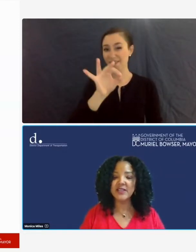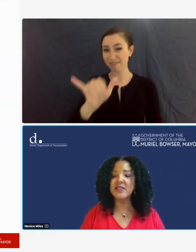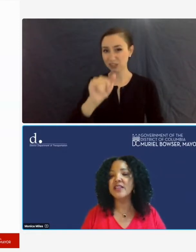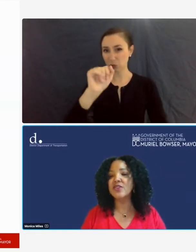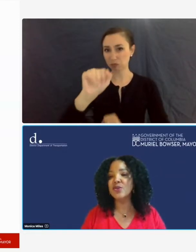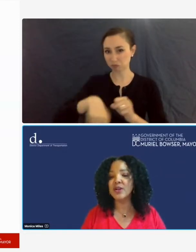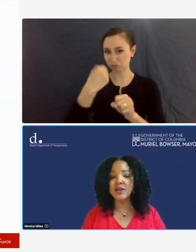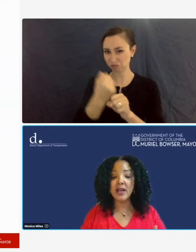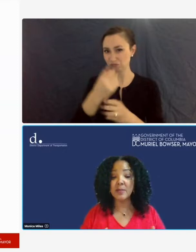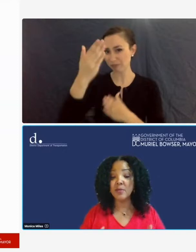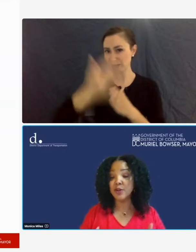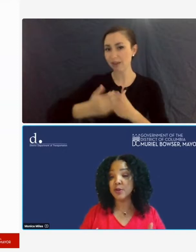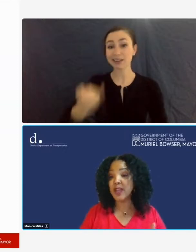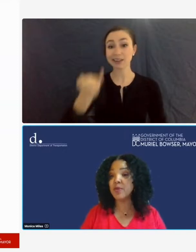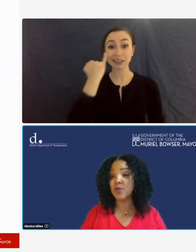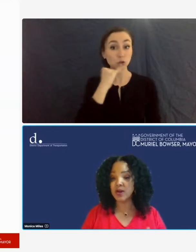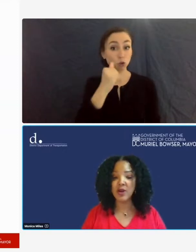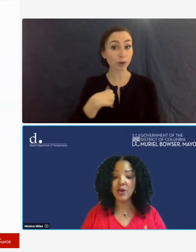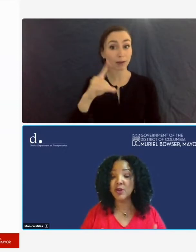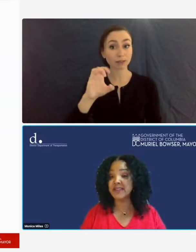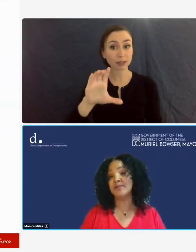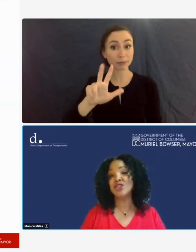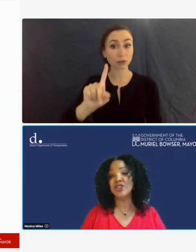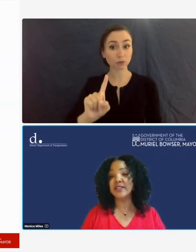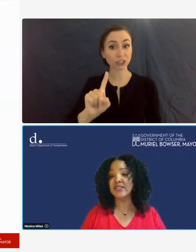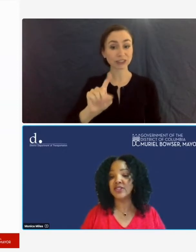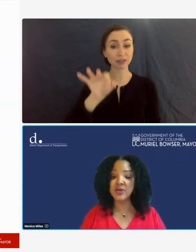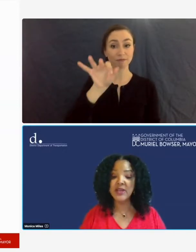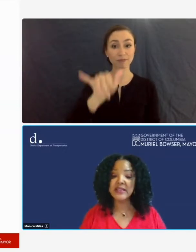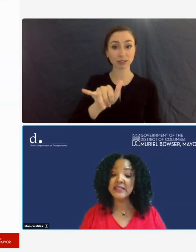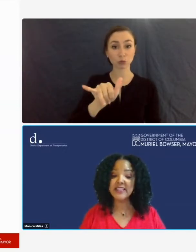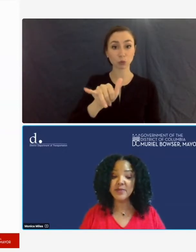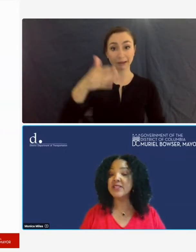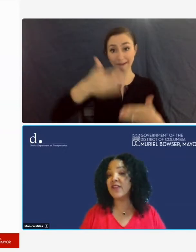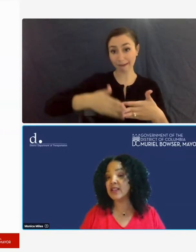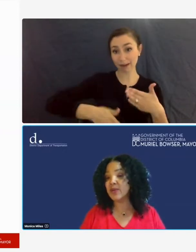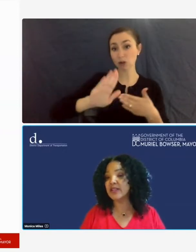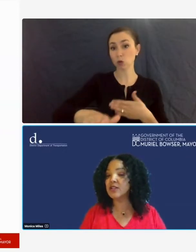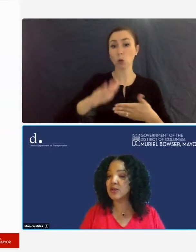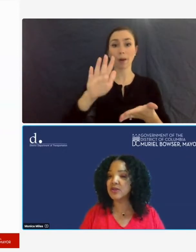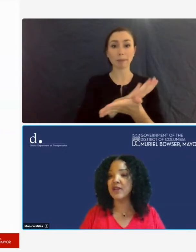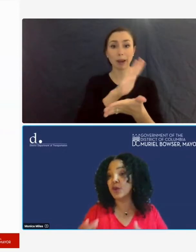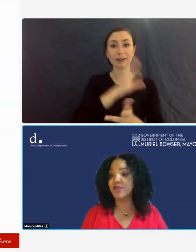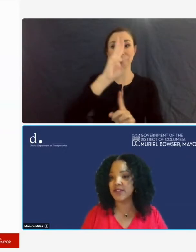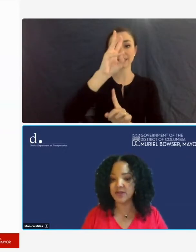then your your paperwork or your submission is due six months following the close of your fiscal year